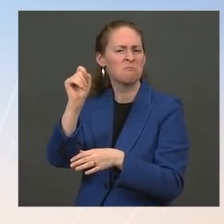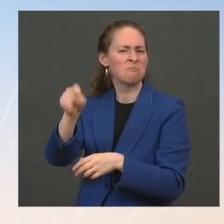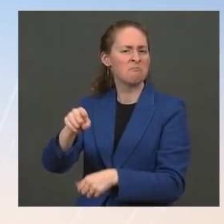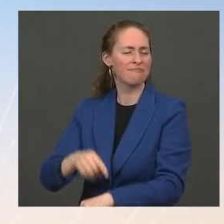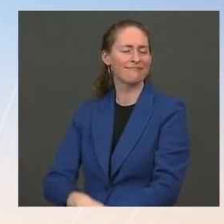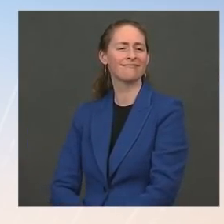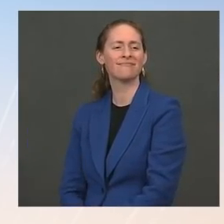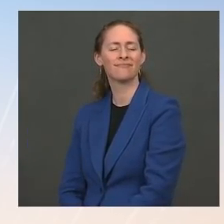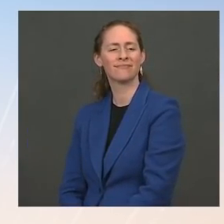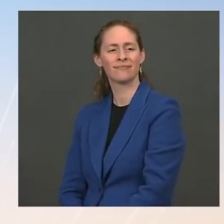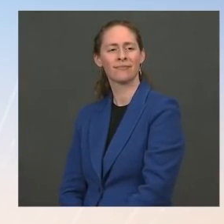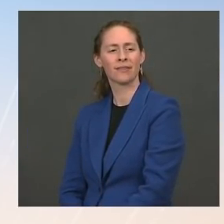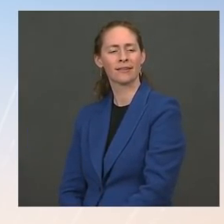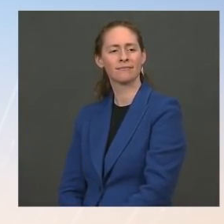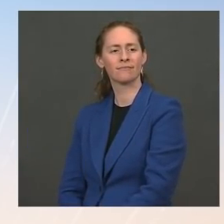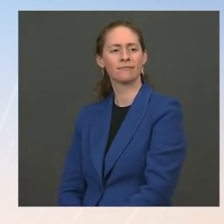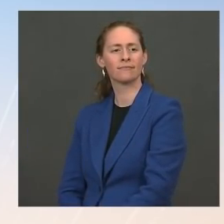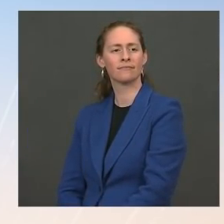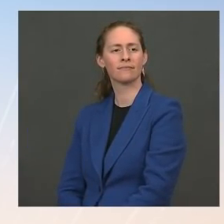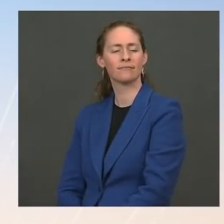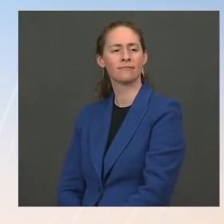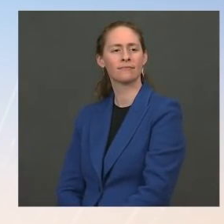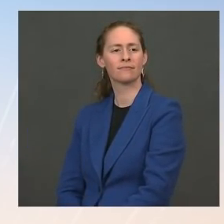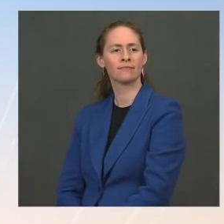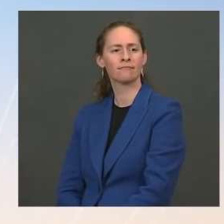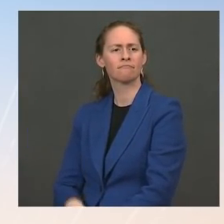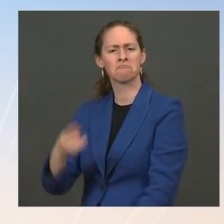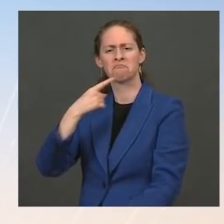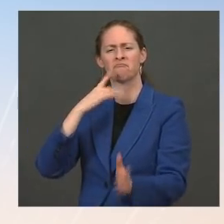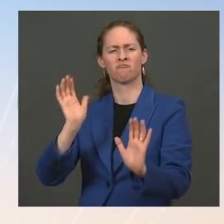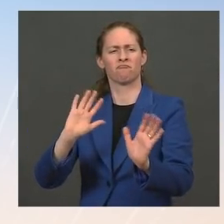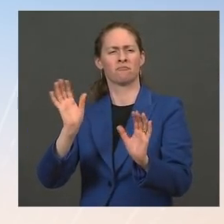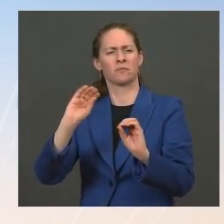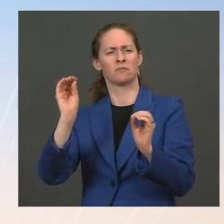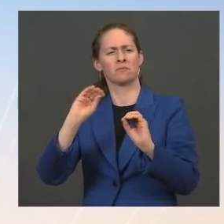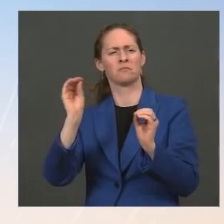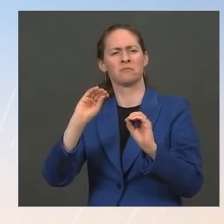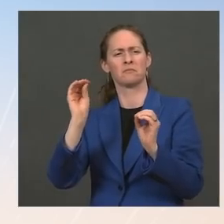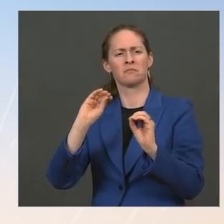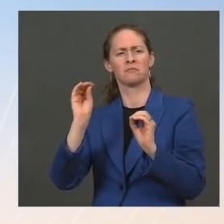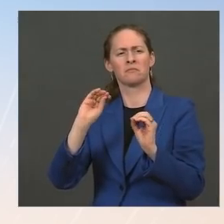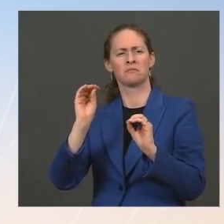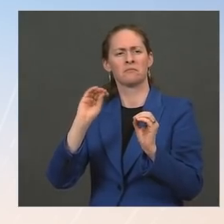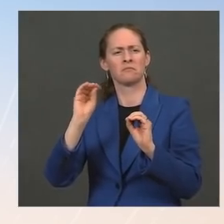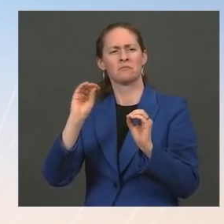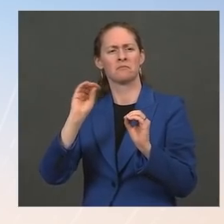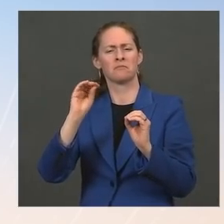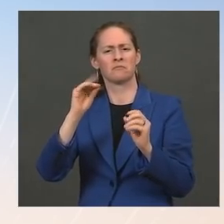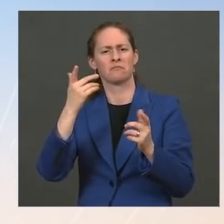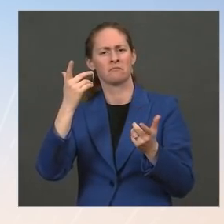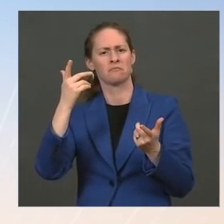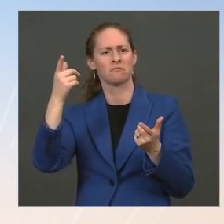until after the holiday season. Why did OPM make that decision? Ms. Psaki: That is inaccurate, and that's an inaccurate statement